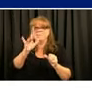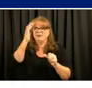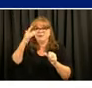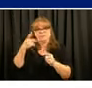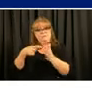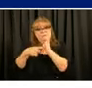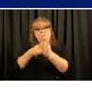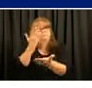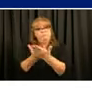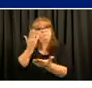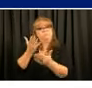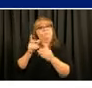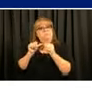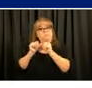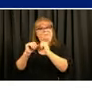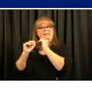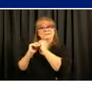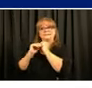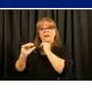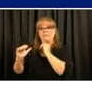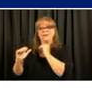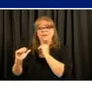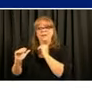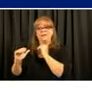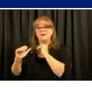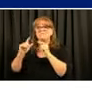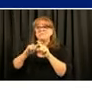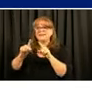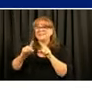is showing you what could happen in the state if in the next couple of weeks we potentially saw